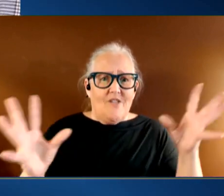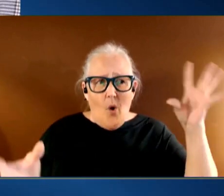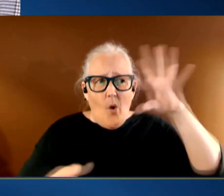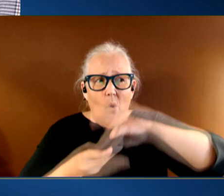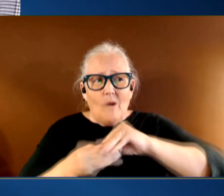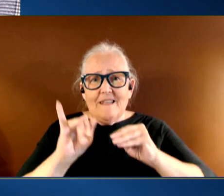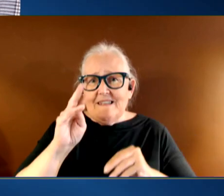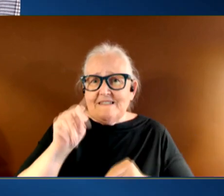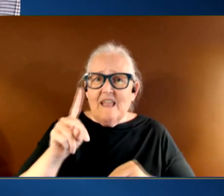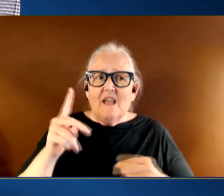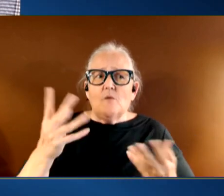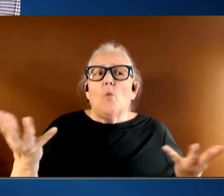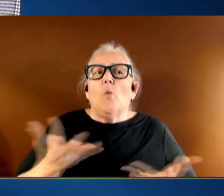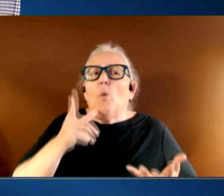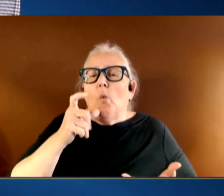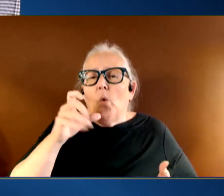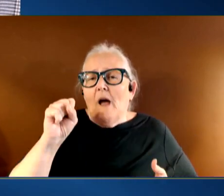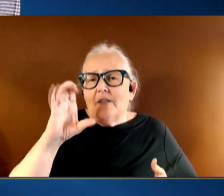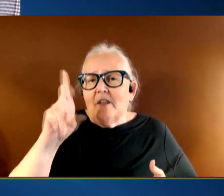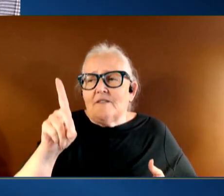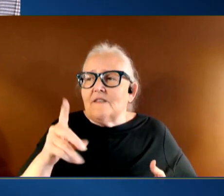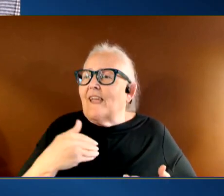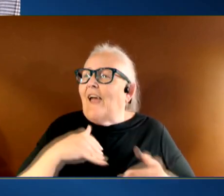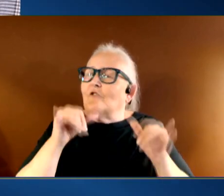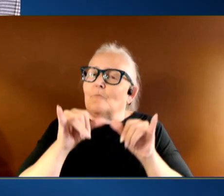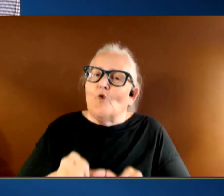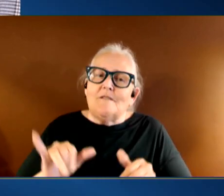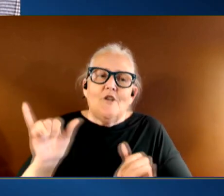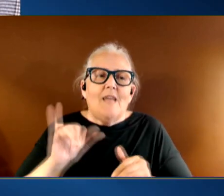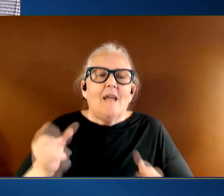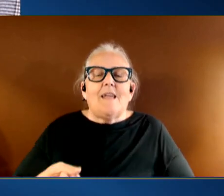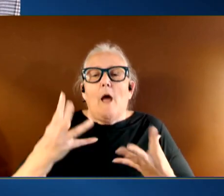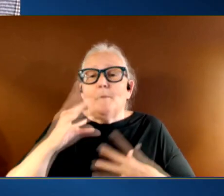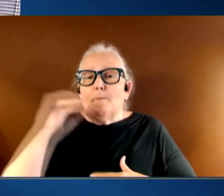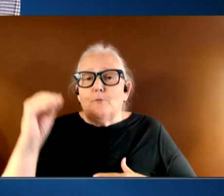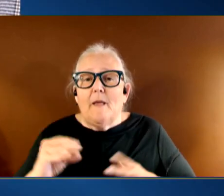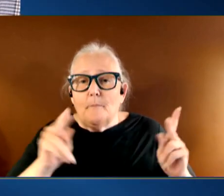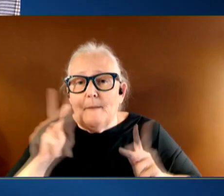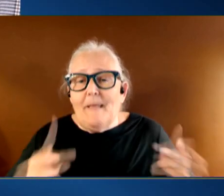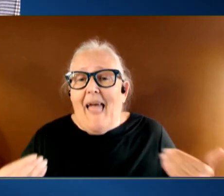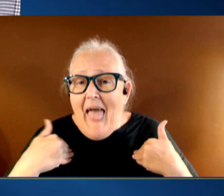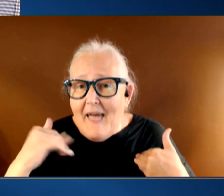site provides key metrics such as the prevalence of sickle cell disease in the state and in each